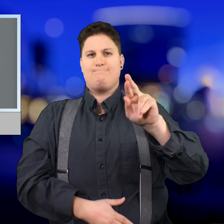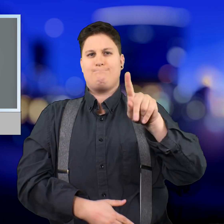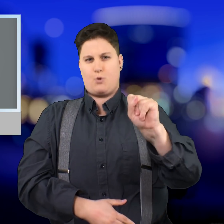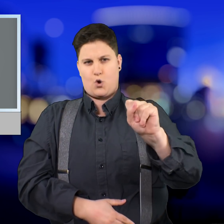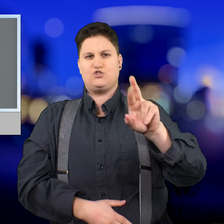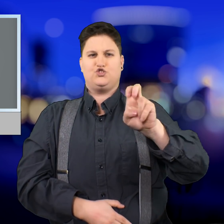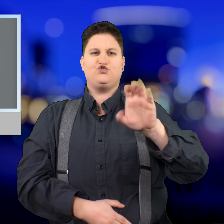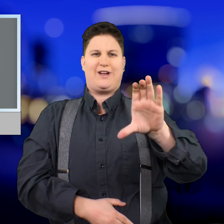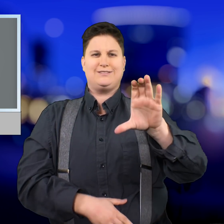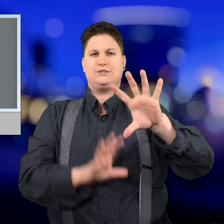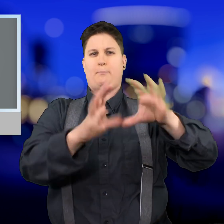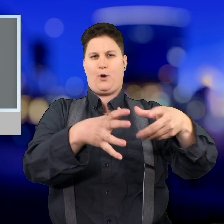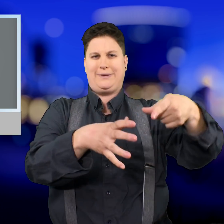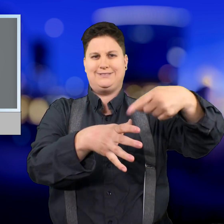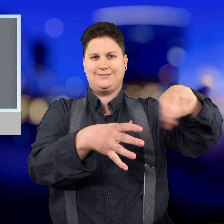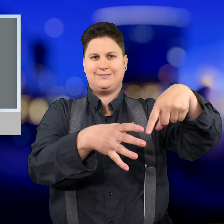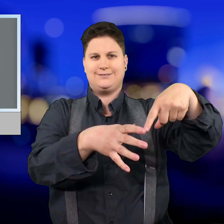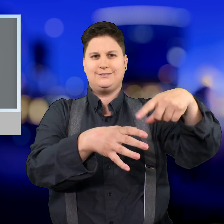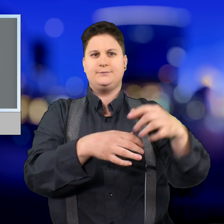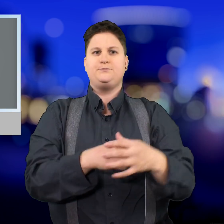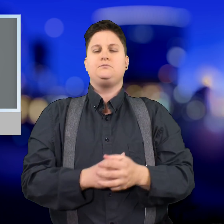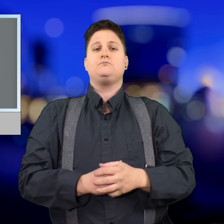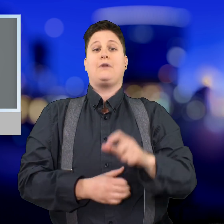Parks and Recreation department.